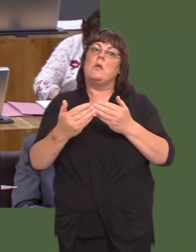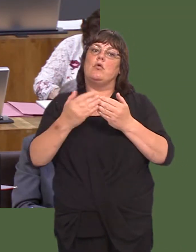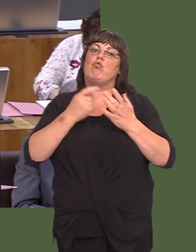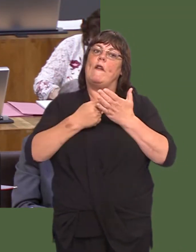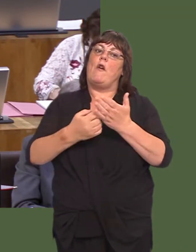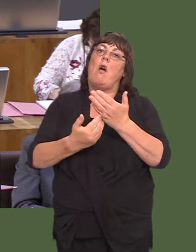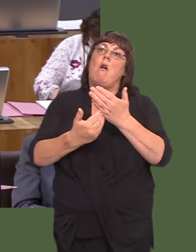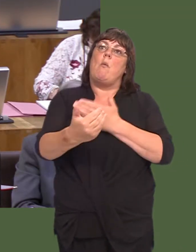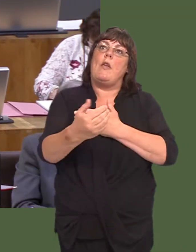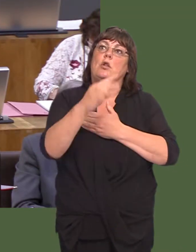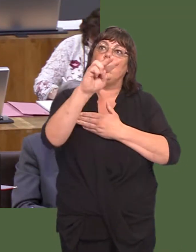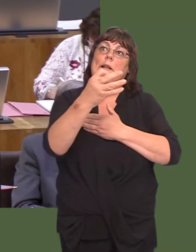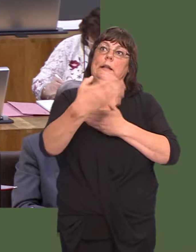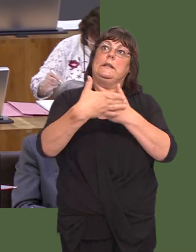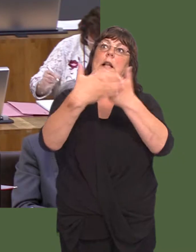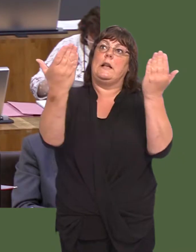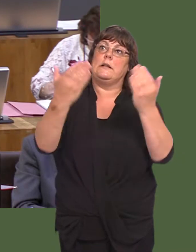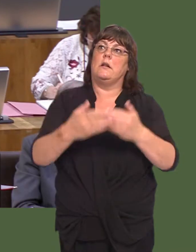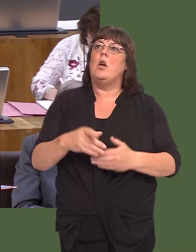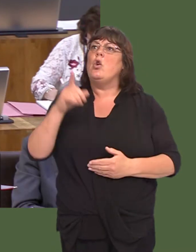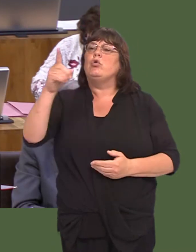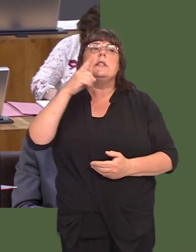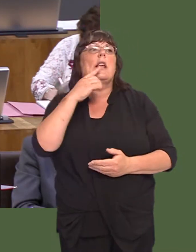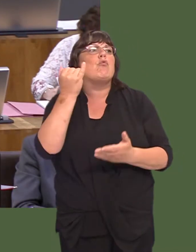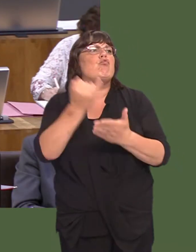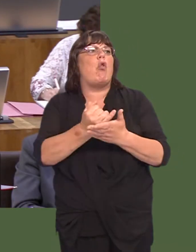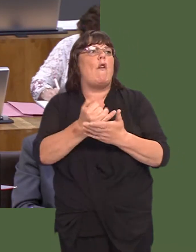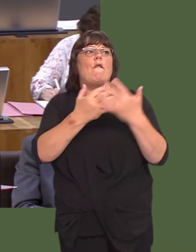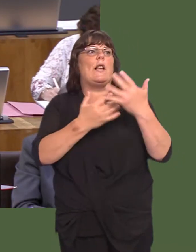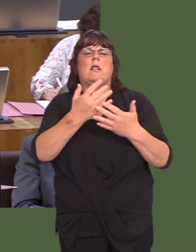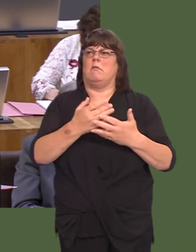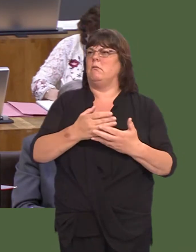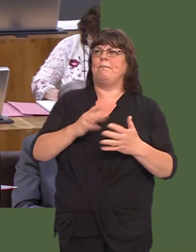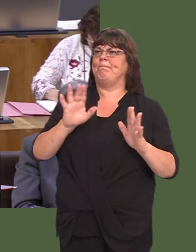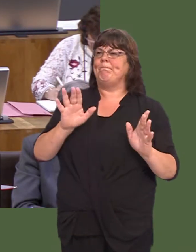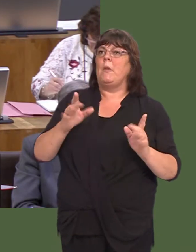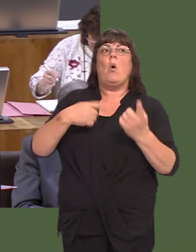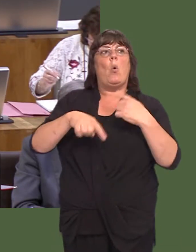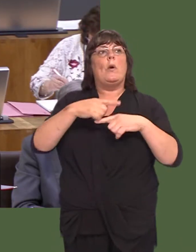She canít deny that, or sheís saying that the figures are wrong. They needed to improve.